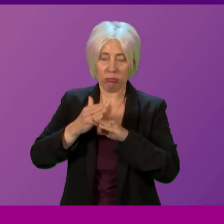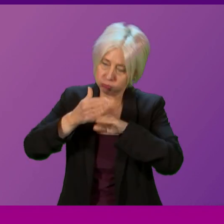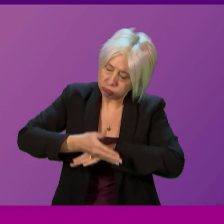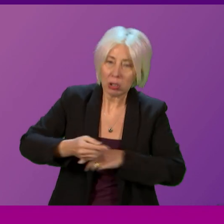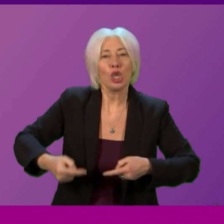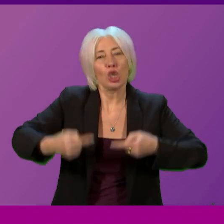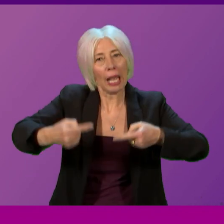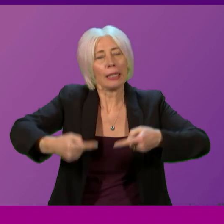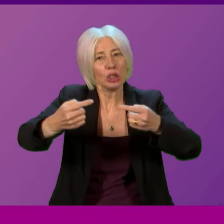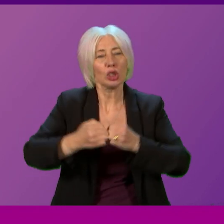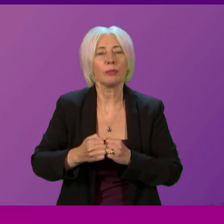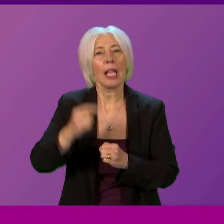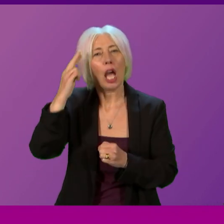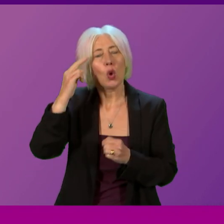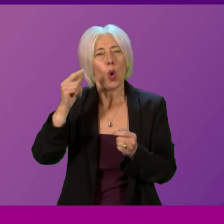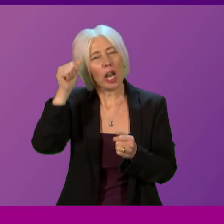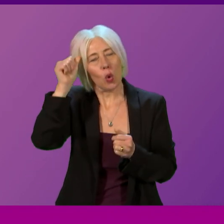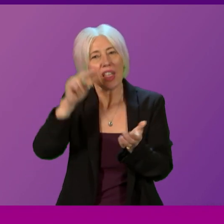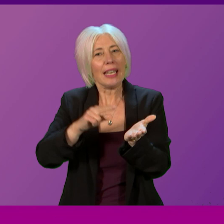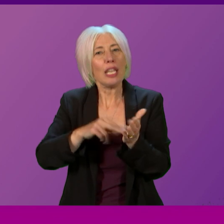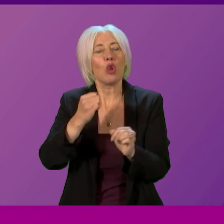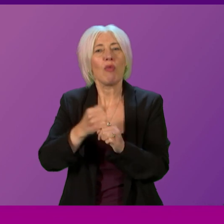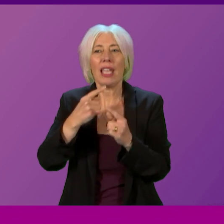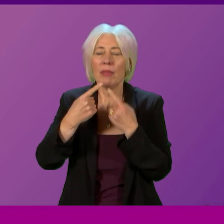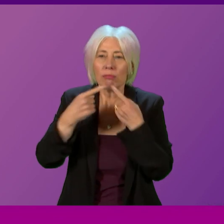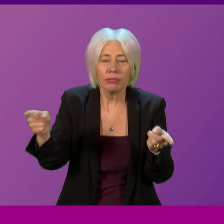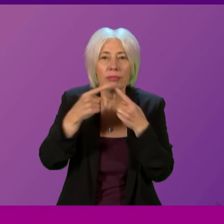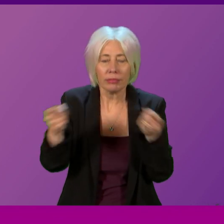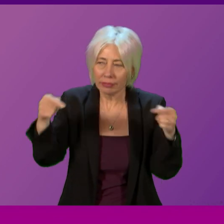I know that Neil Gray is keeping members and Parliament as a whole updated.